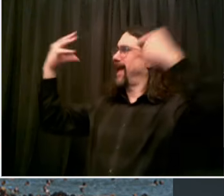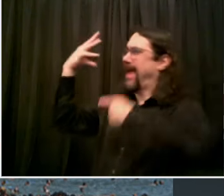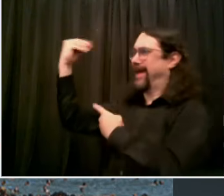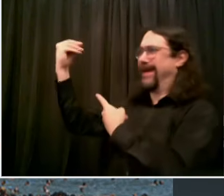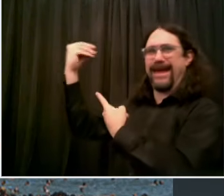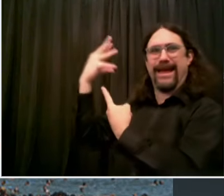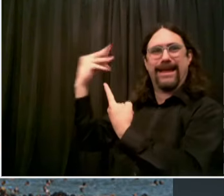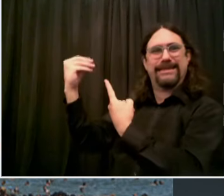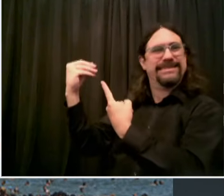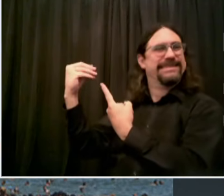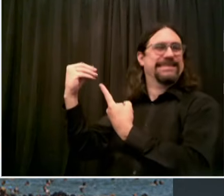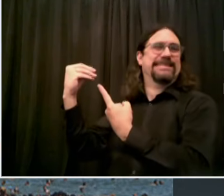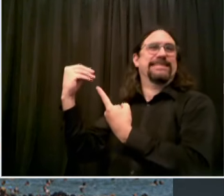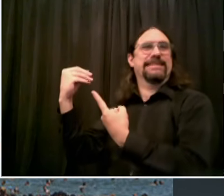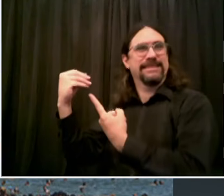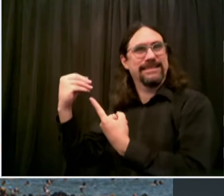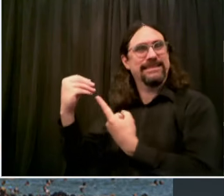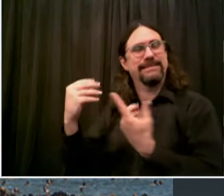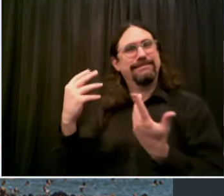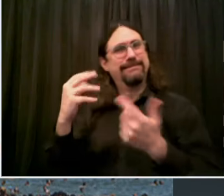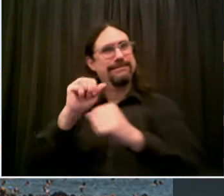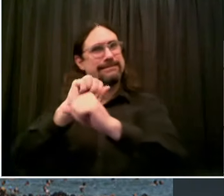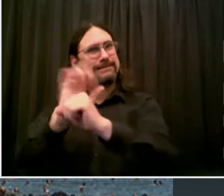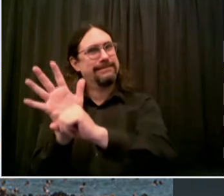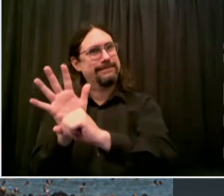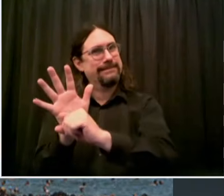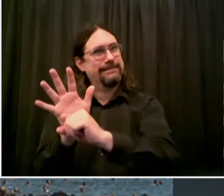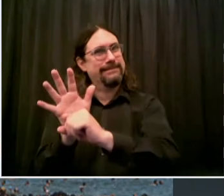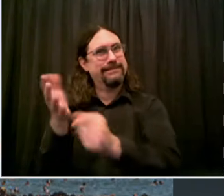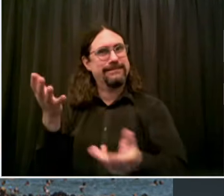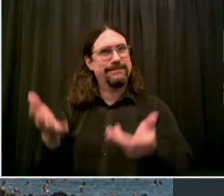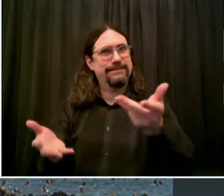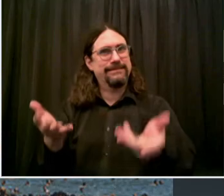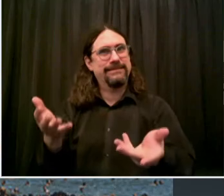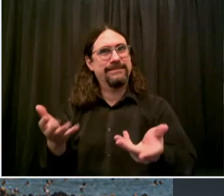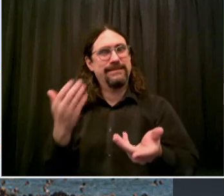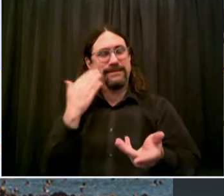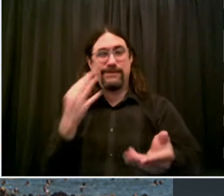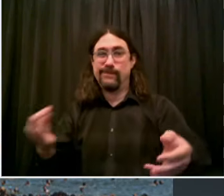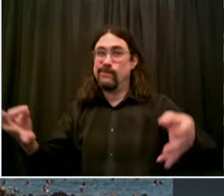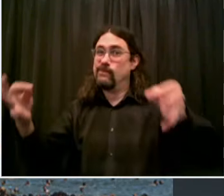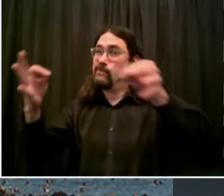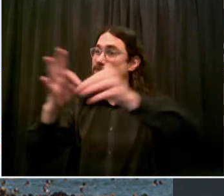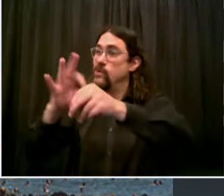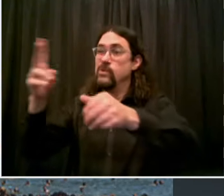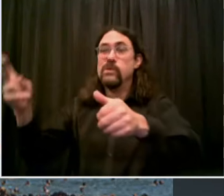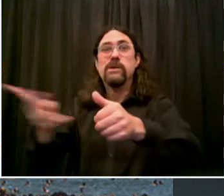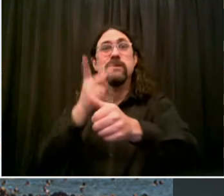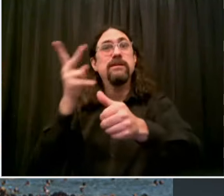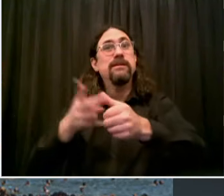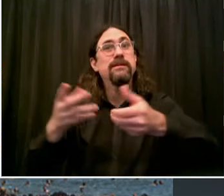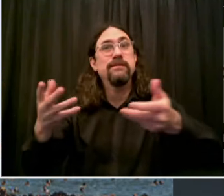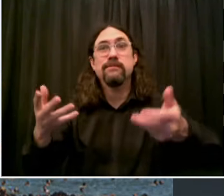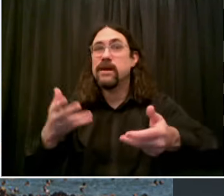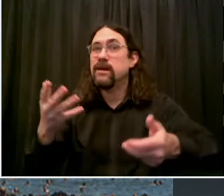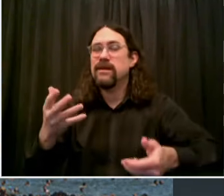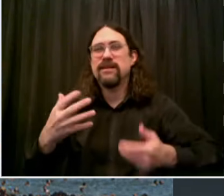OUT THERE AND WE ALSO UNDERSTAND WE'RE IN THE MIDDLE OF A